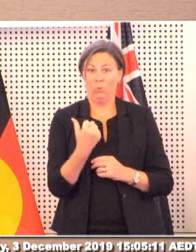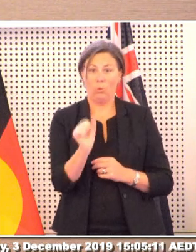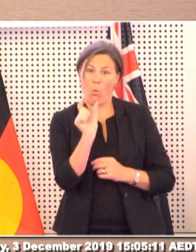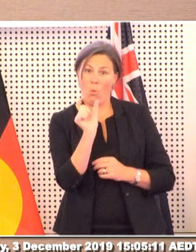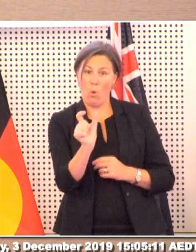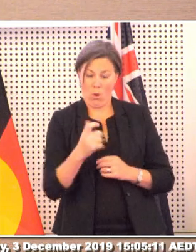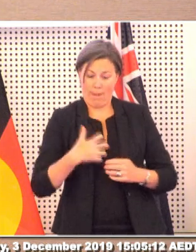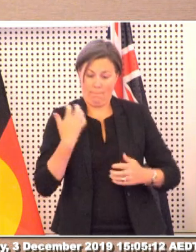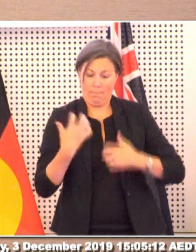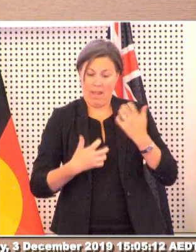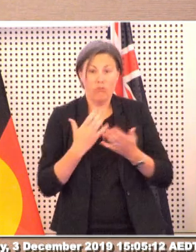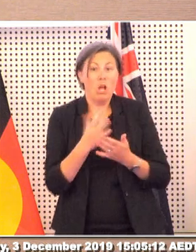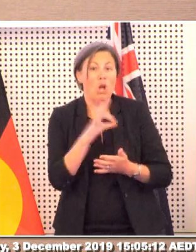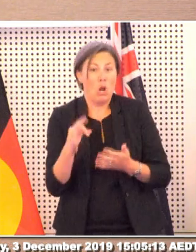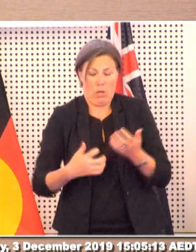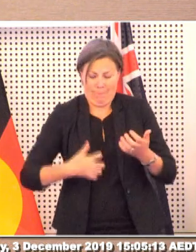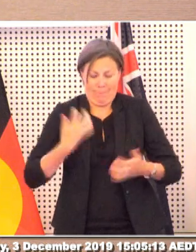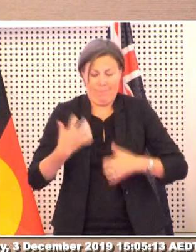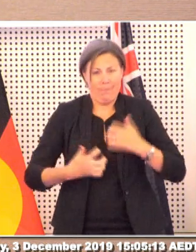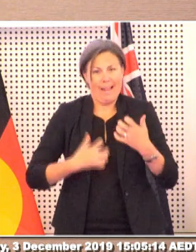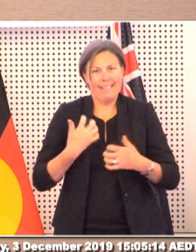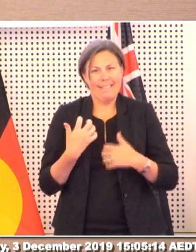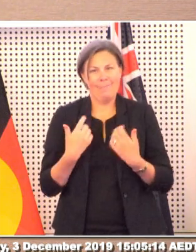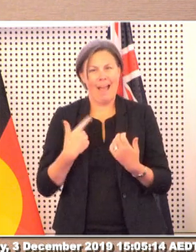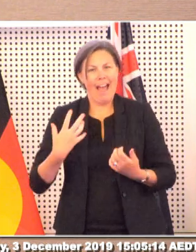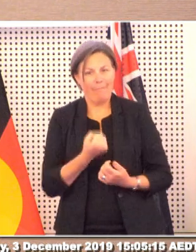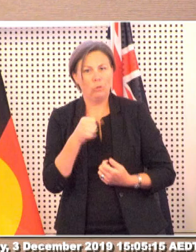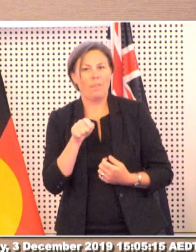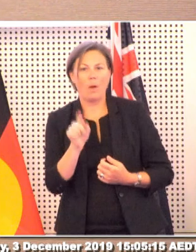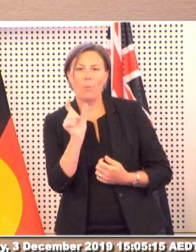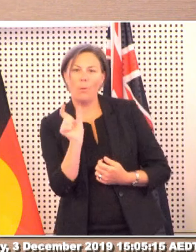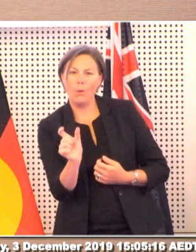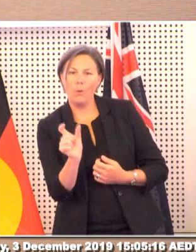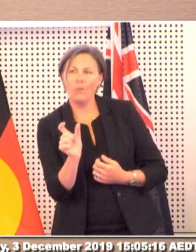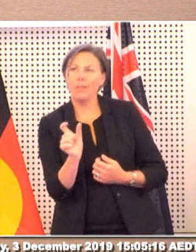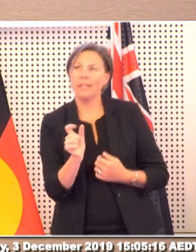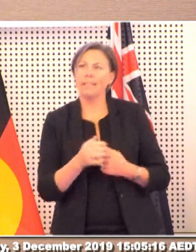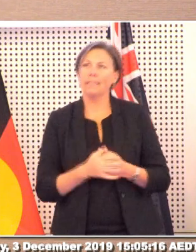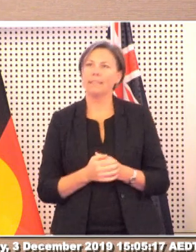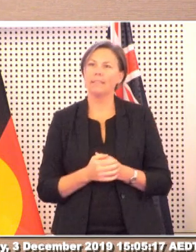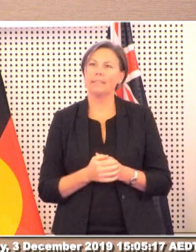complaint. And sometimes it’s very hard to think about what a person wants to frame